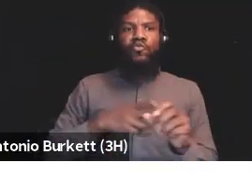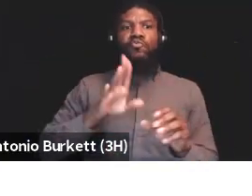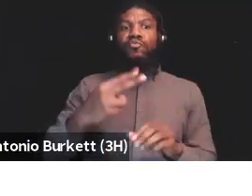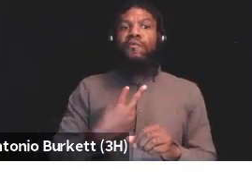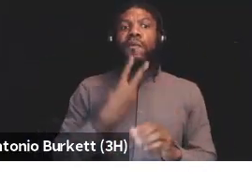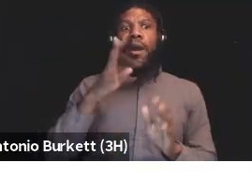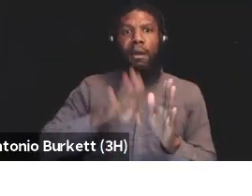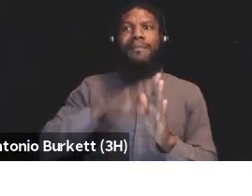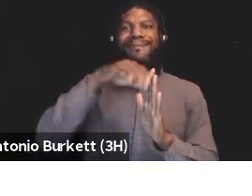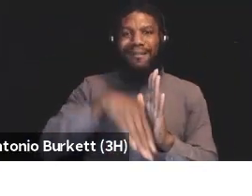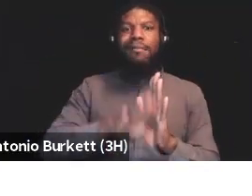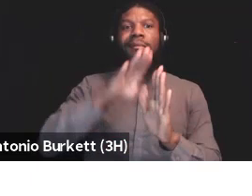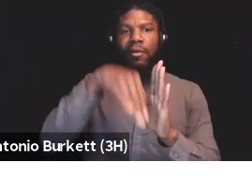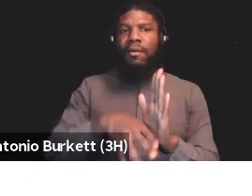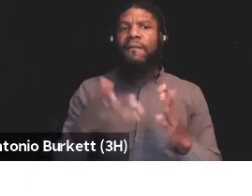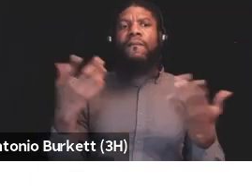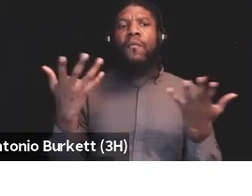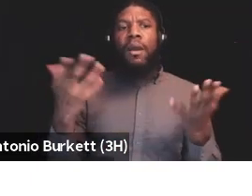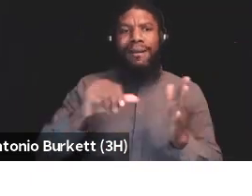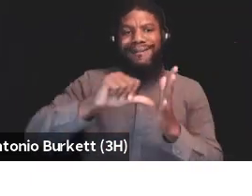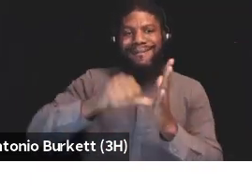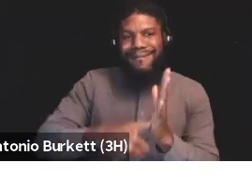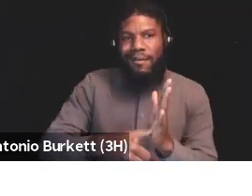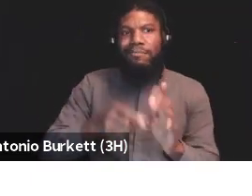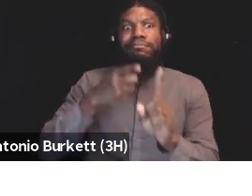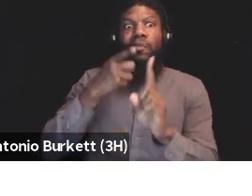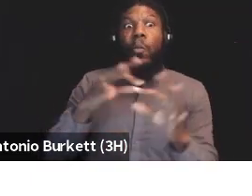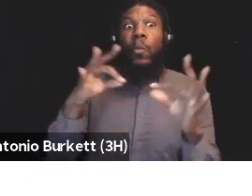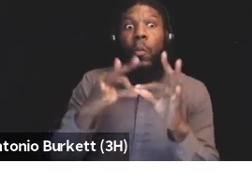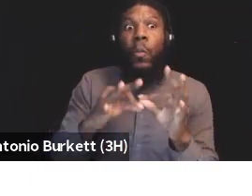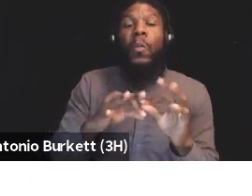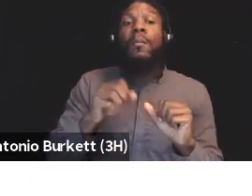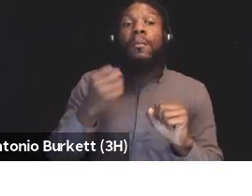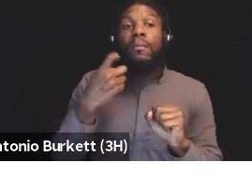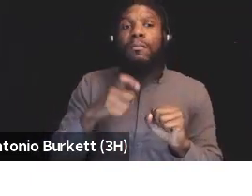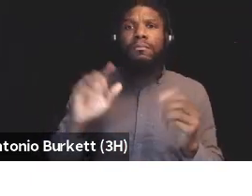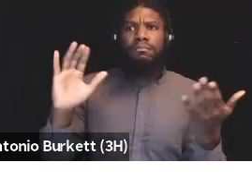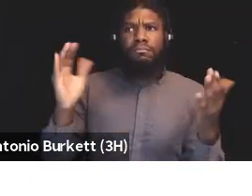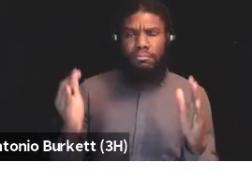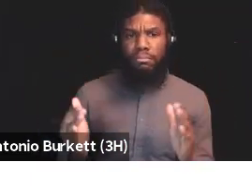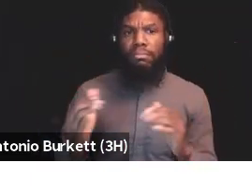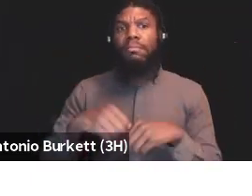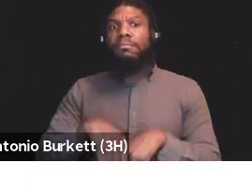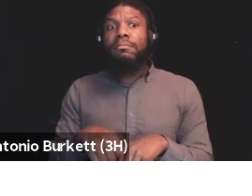important points. In contrast, the speaker can speed up or de-emphasize less important details.